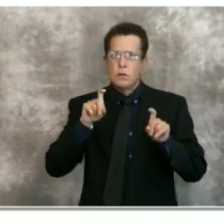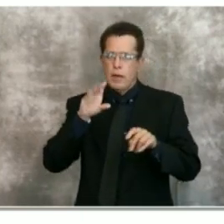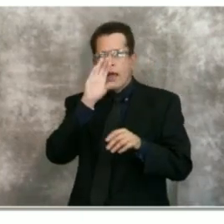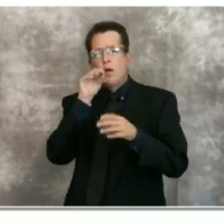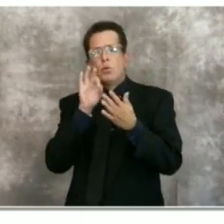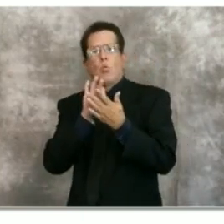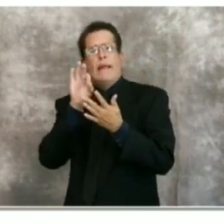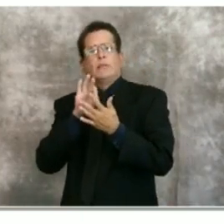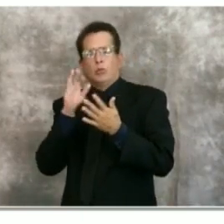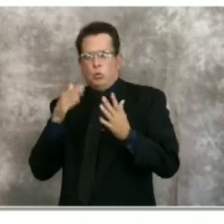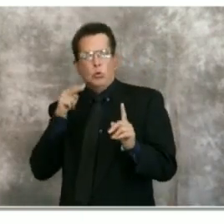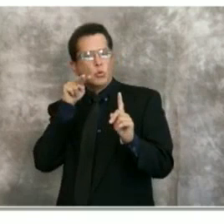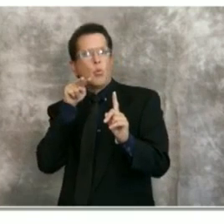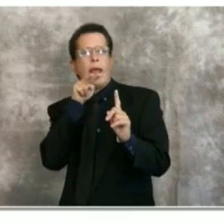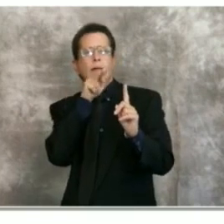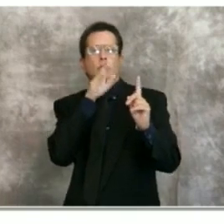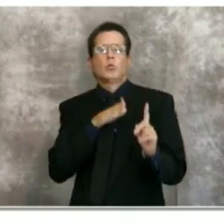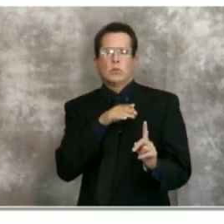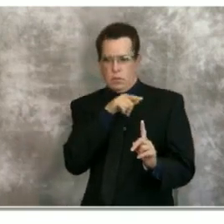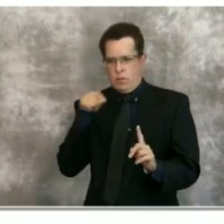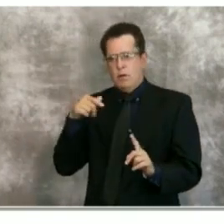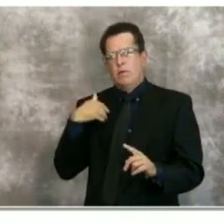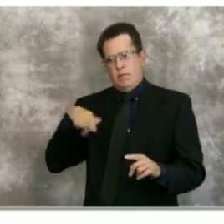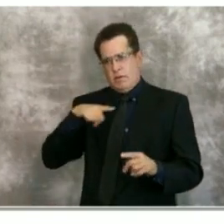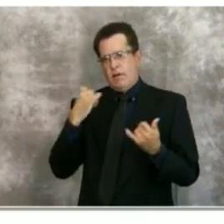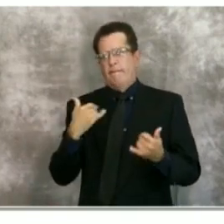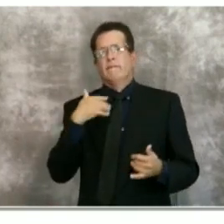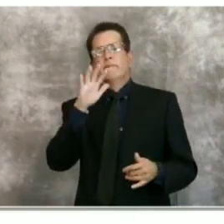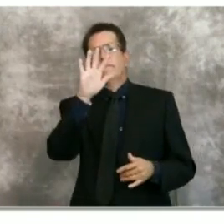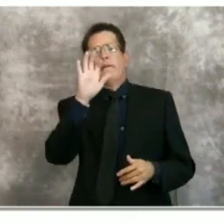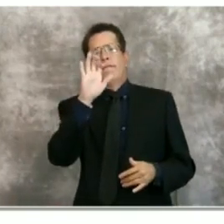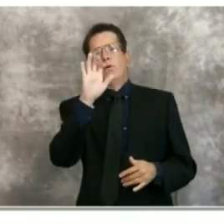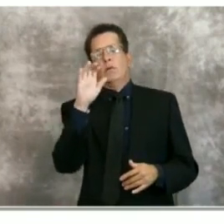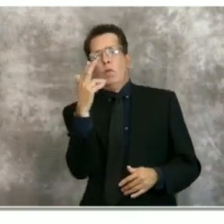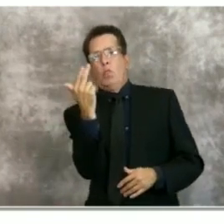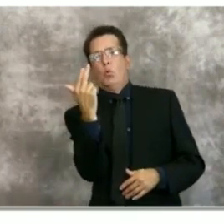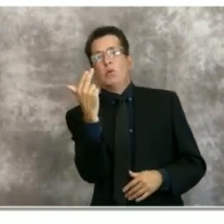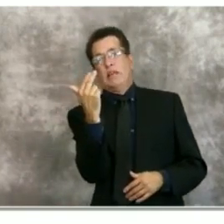WE HAD 8 TESTS COMPLETED OR 70 AVERAGE OF 8,056 TESTS FOR